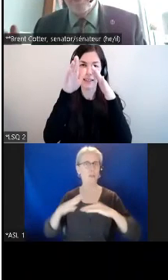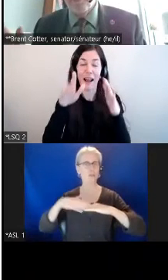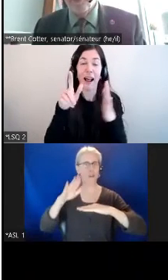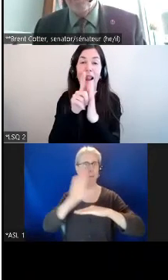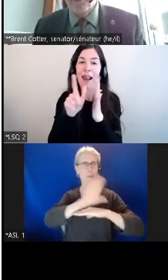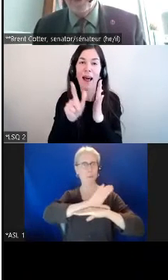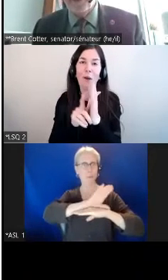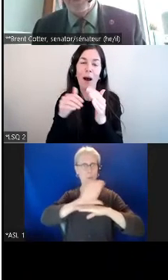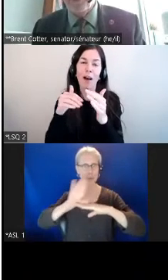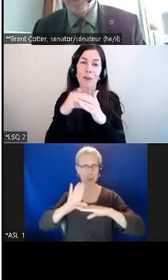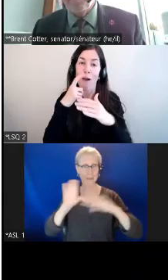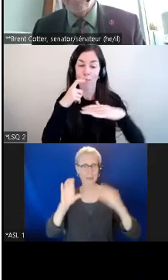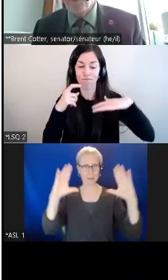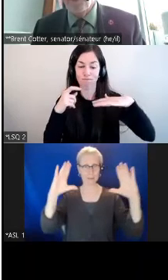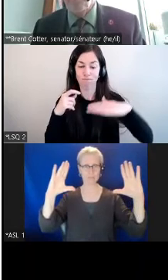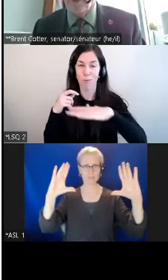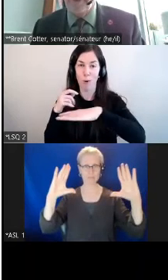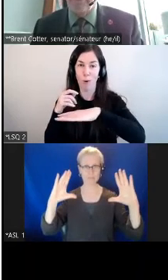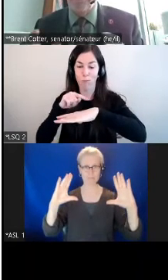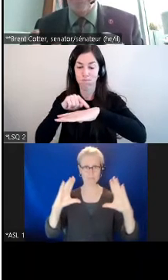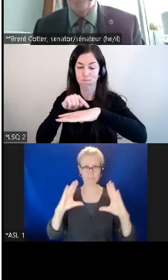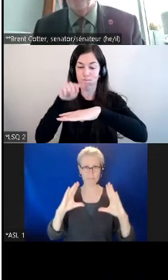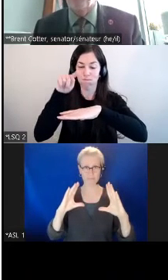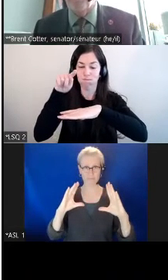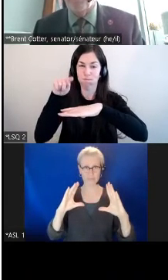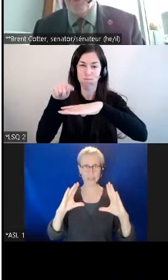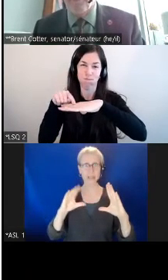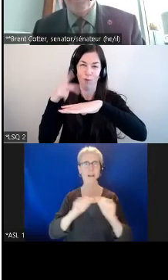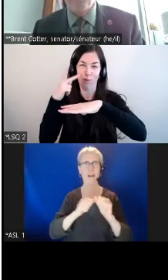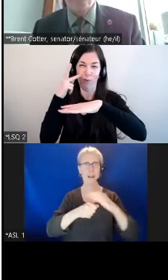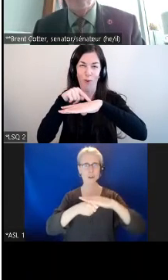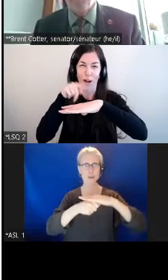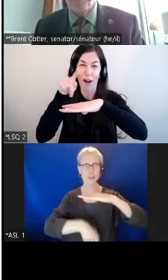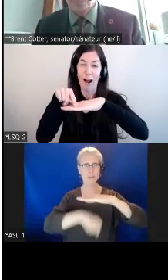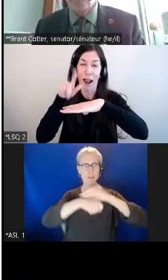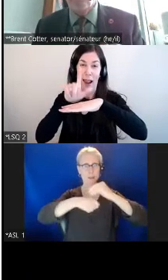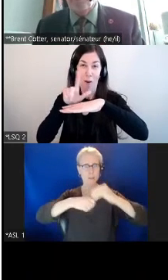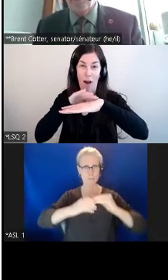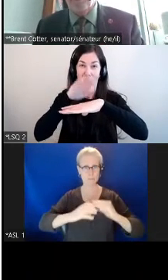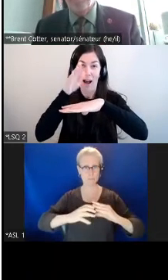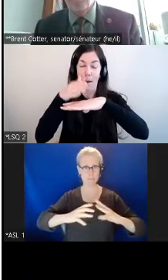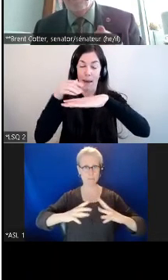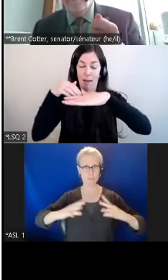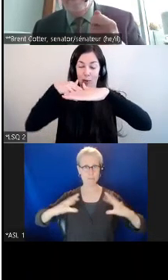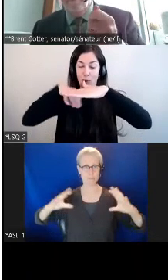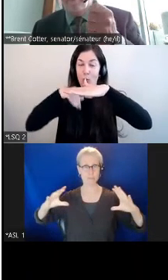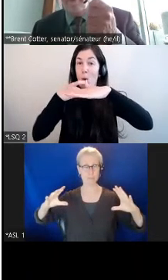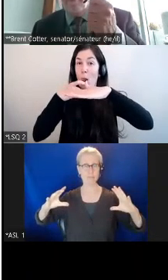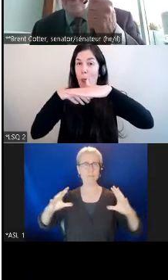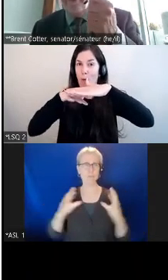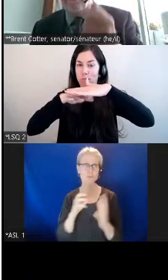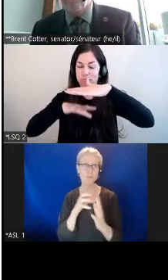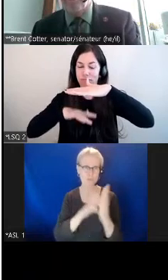SMALLER THAN THE REGULATIONS. WHEN I USED TO TEACH IN THIS AREA, I USED TO BRING WHAT WERE CALLED THE